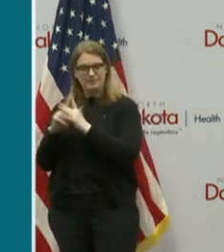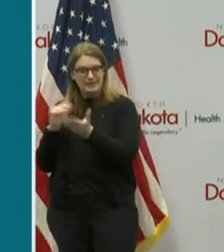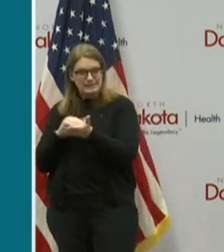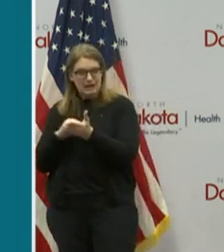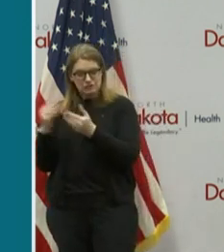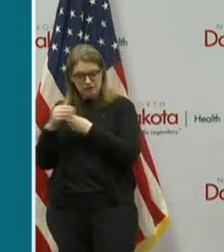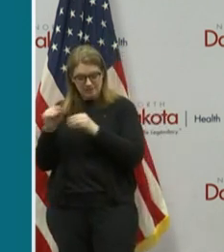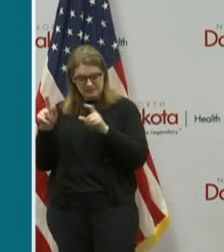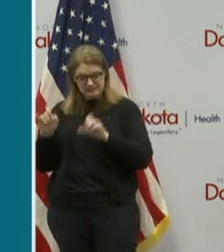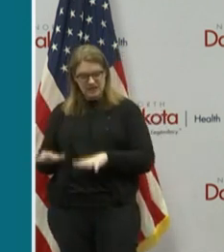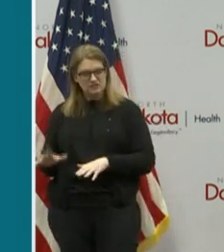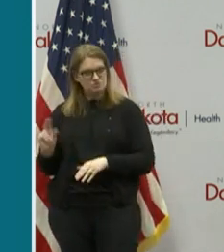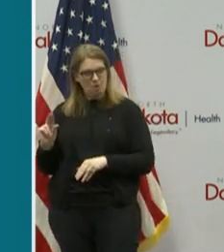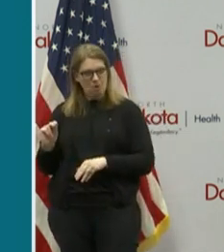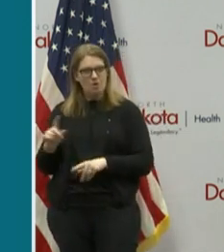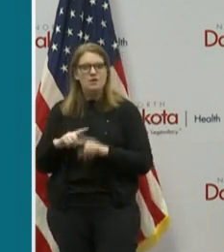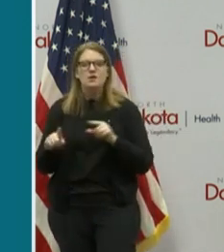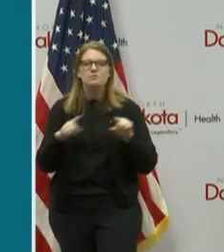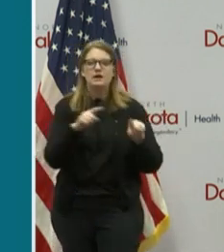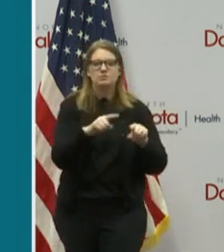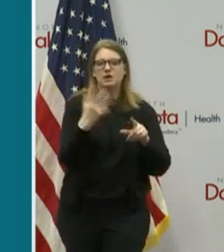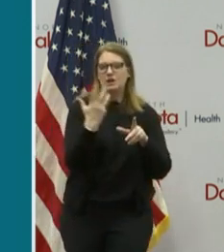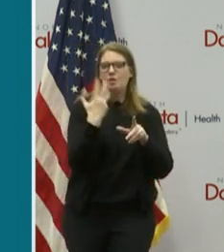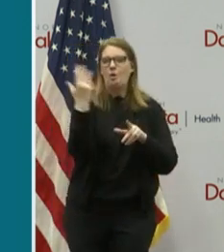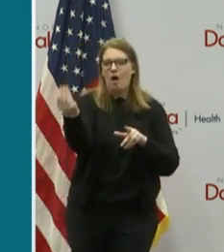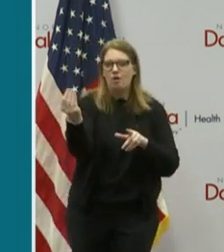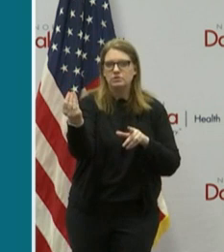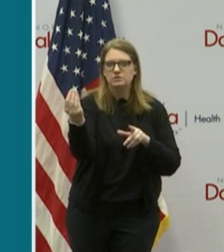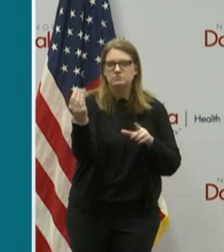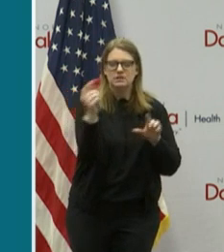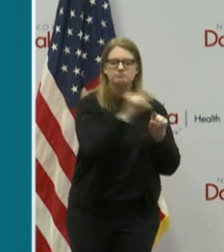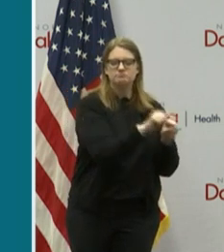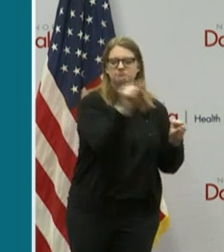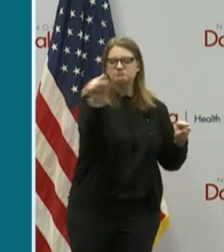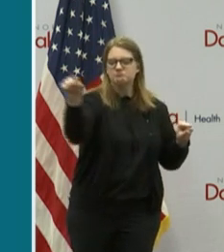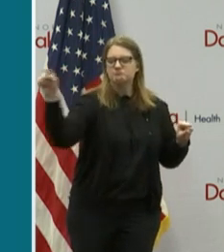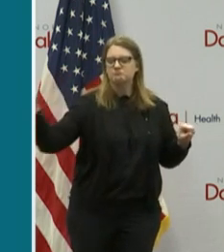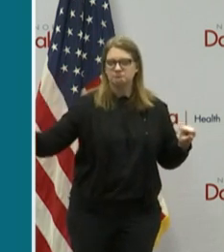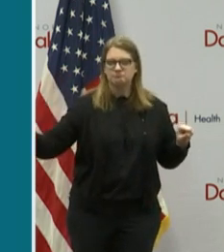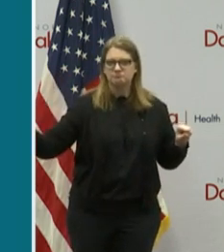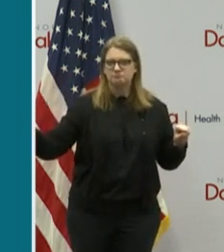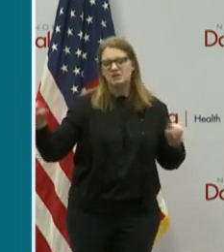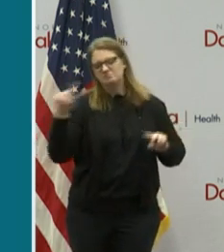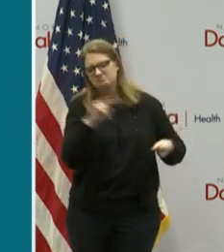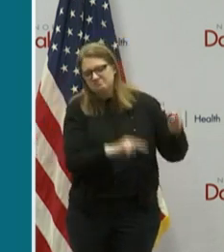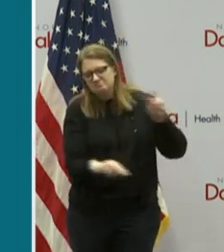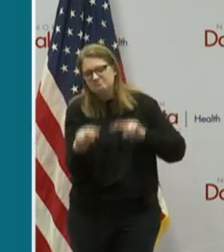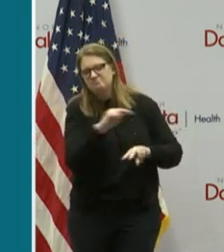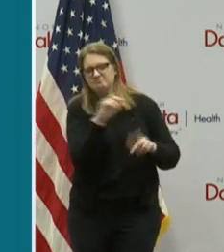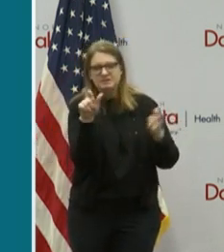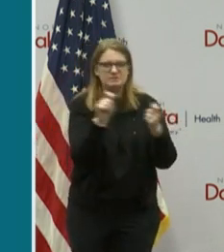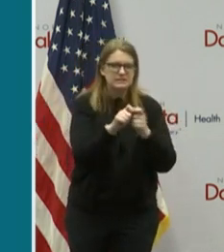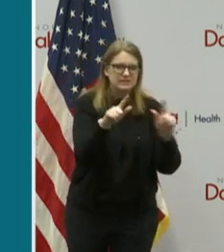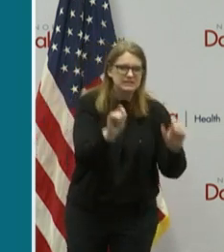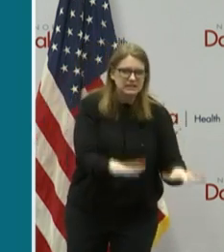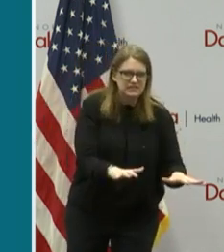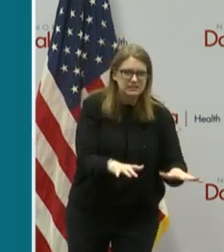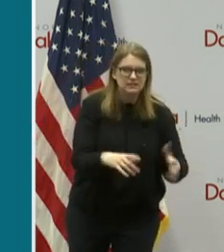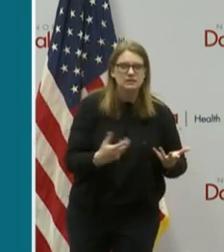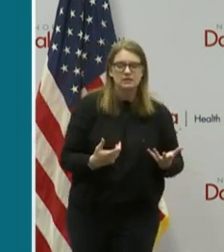WEEK END WHEN WE HAVE A DROP IN PROVIDER TESTING TO MAKE SURE OUR OUTBOUND TESTING IS GOING TO HELP US GET A BETTER PICTURE OF WHAT IS GOING ON IN